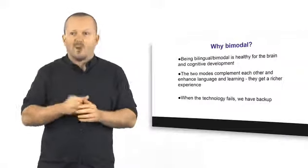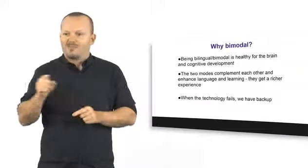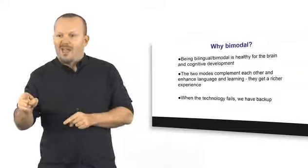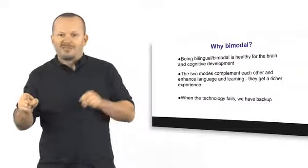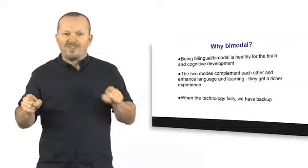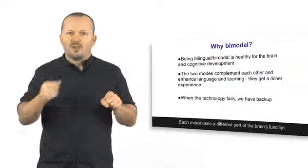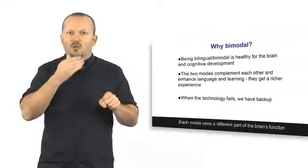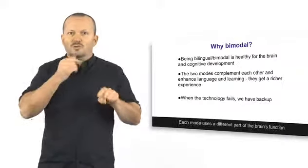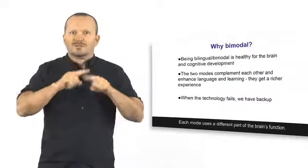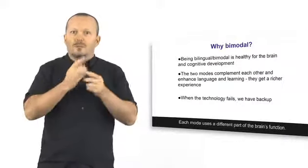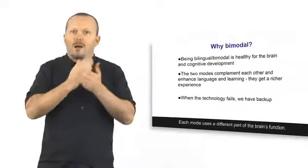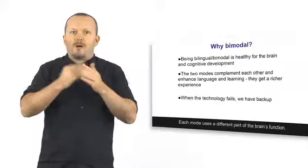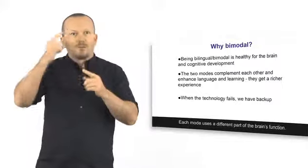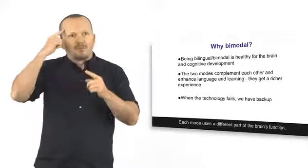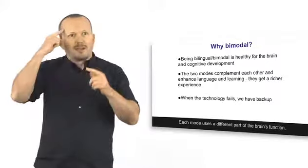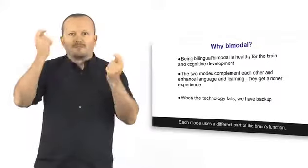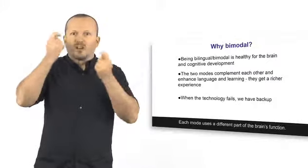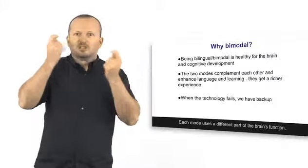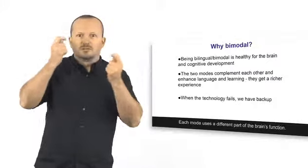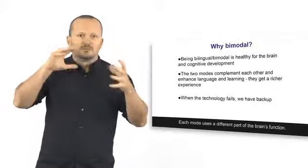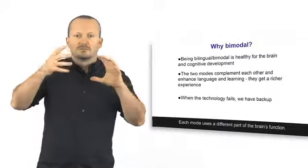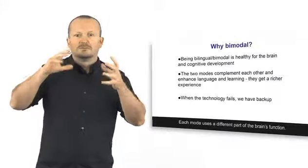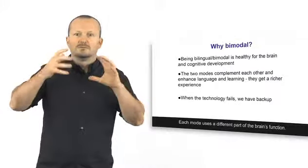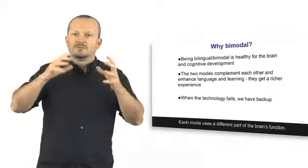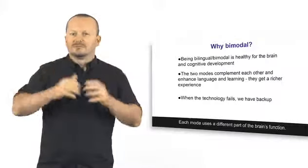Each mode uses a different part of the brain’s function.